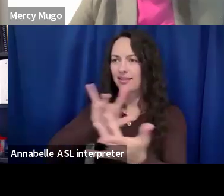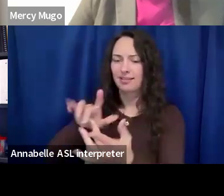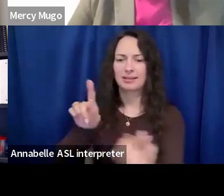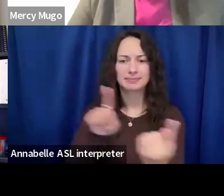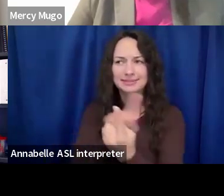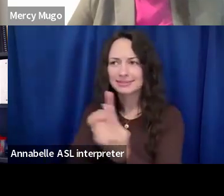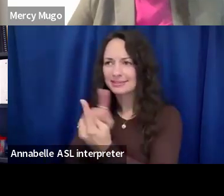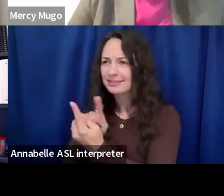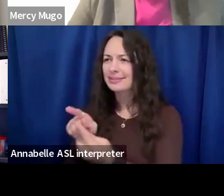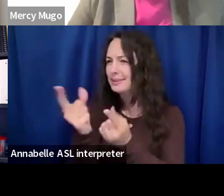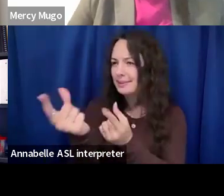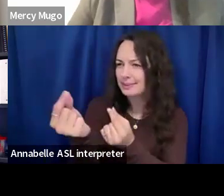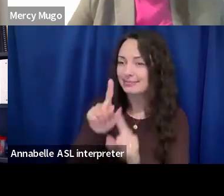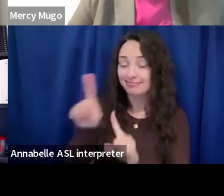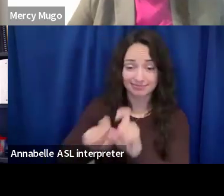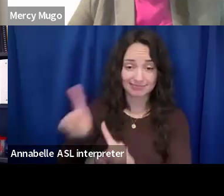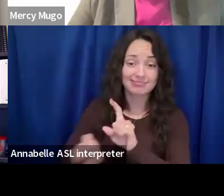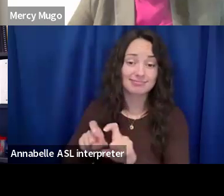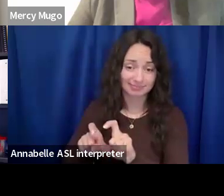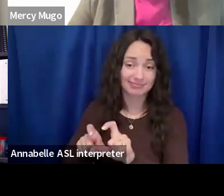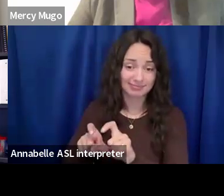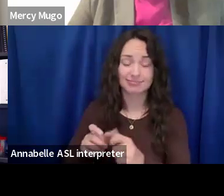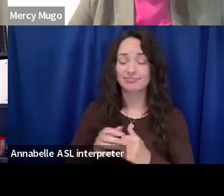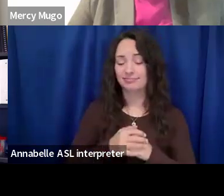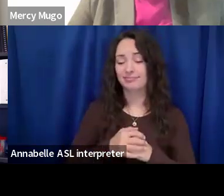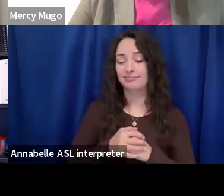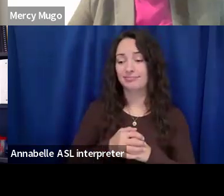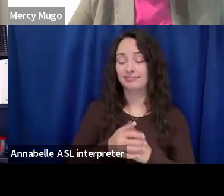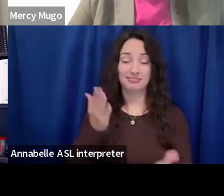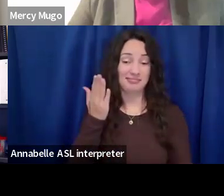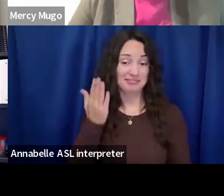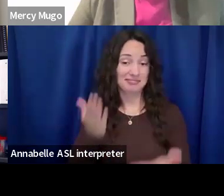are doing. And see if that maybe would work for you.